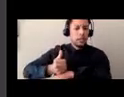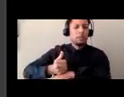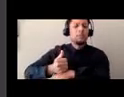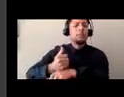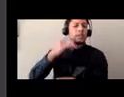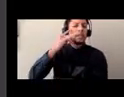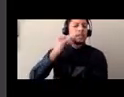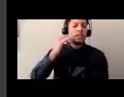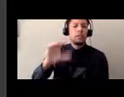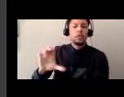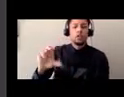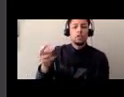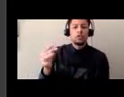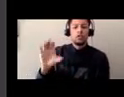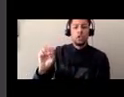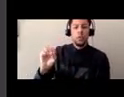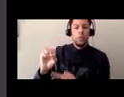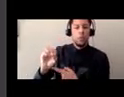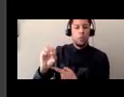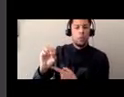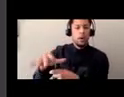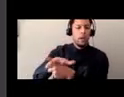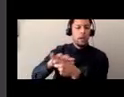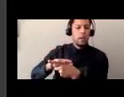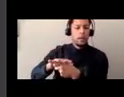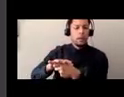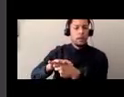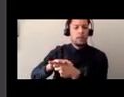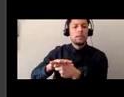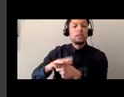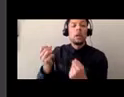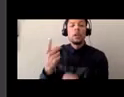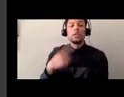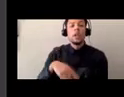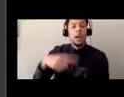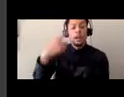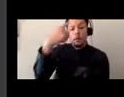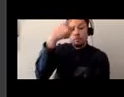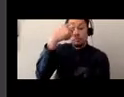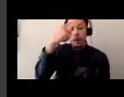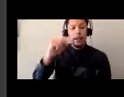Lana thank you for joining us.